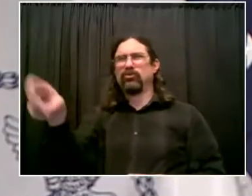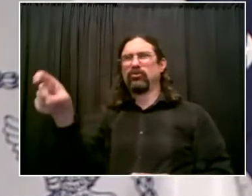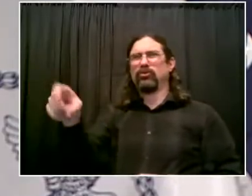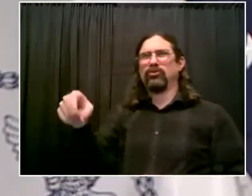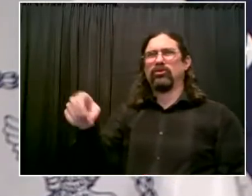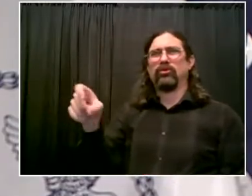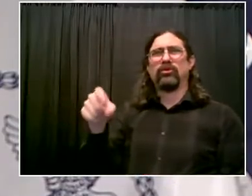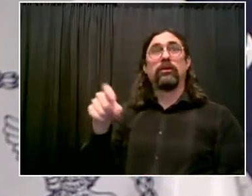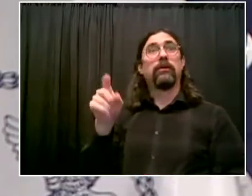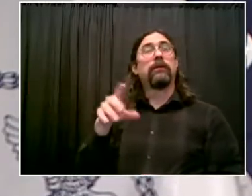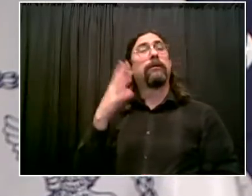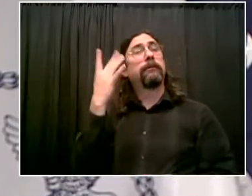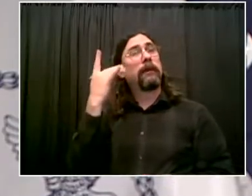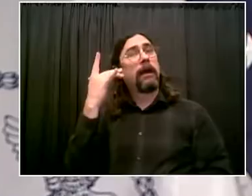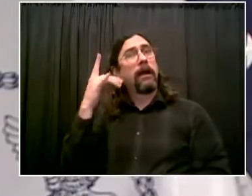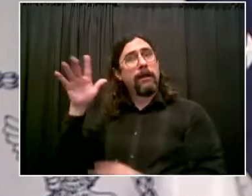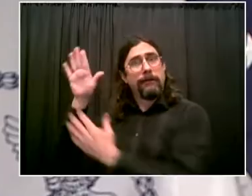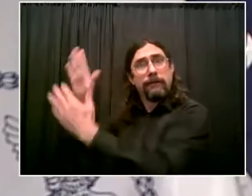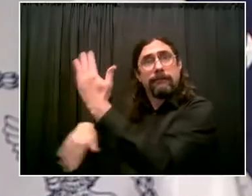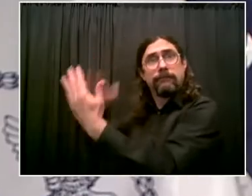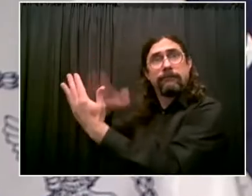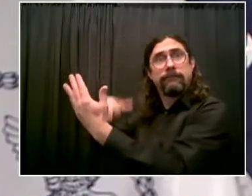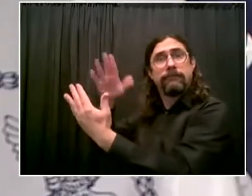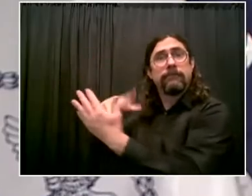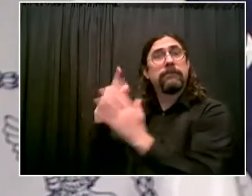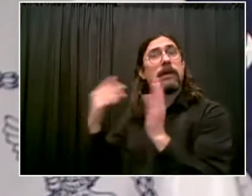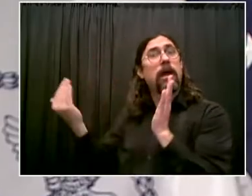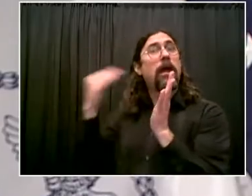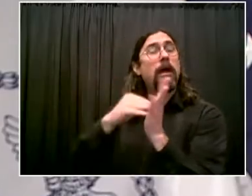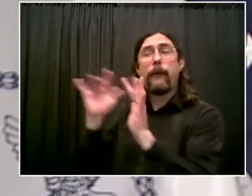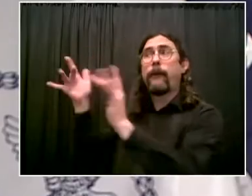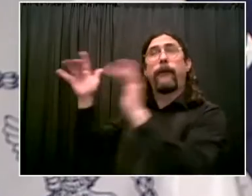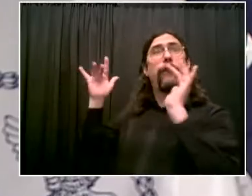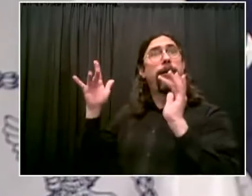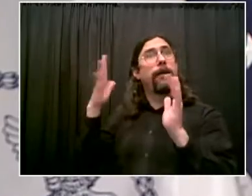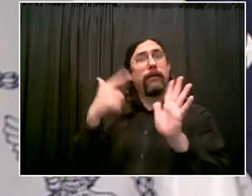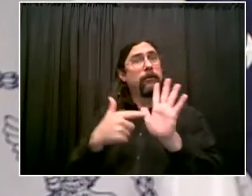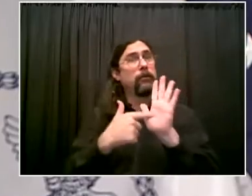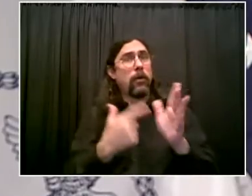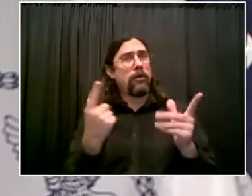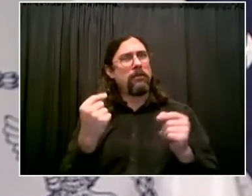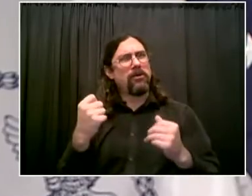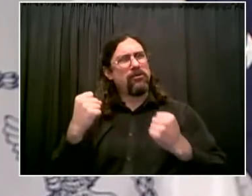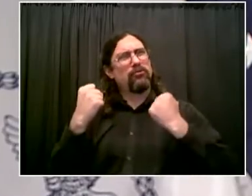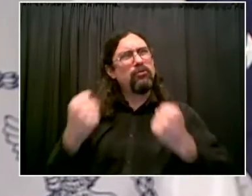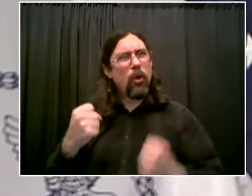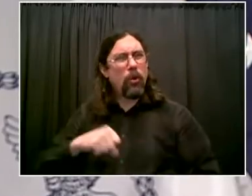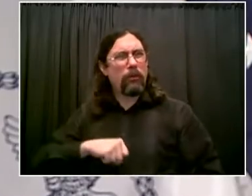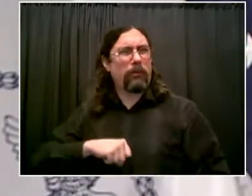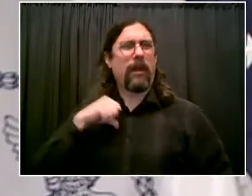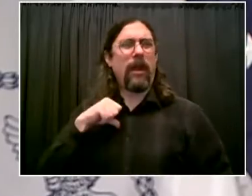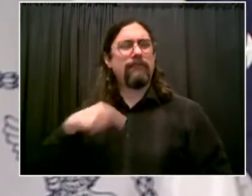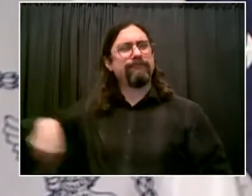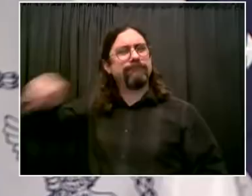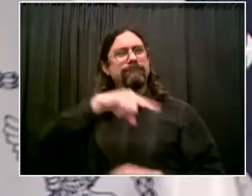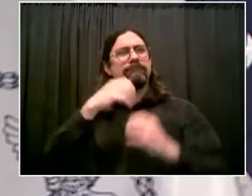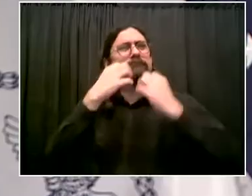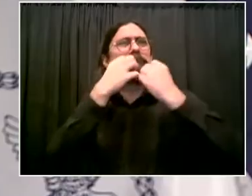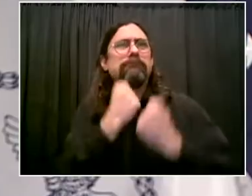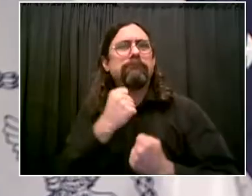RESPECT FOR BLACK HISTORY, BLACK CULTURE